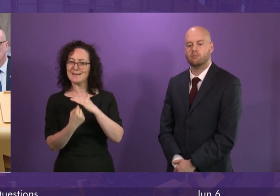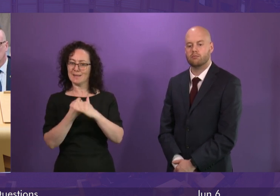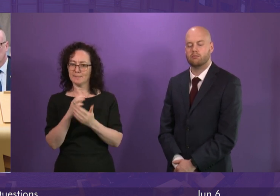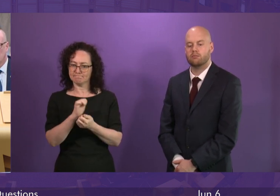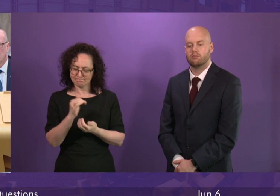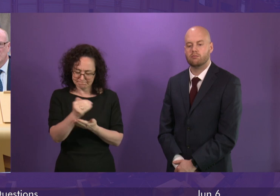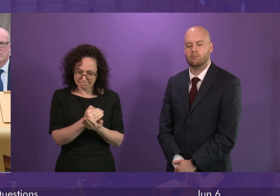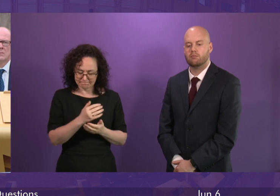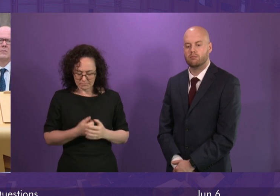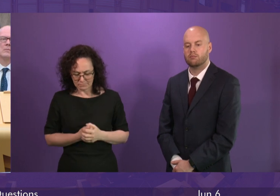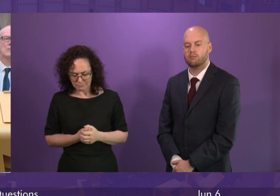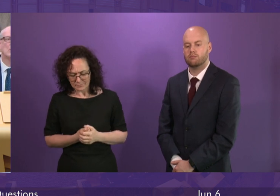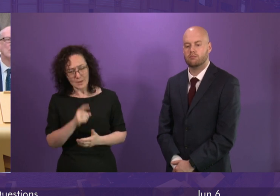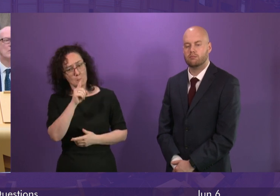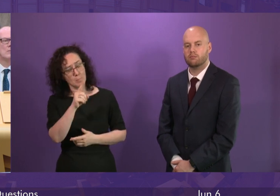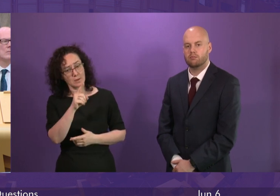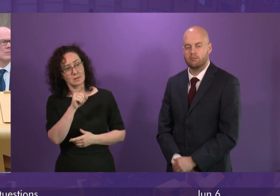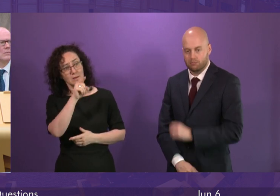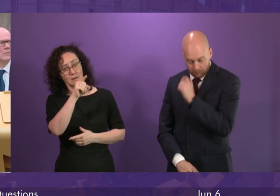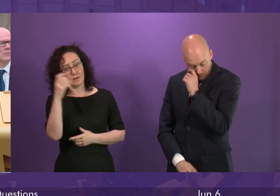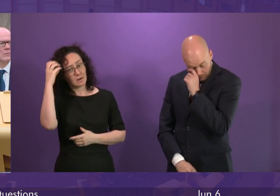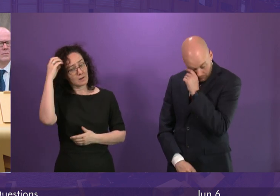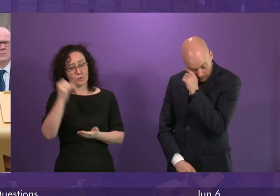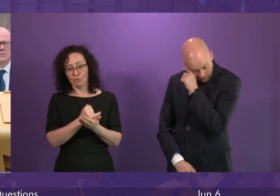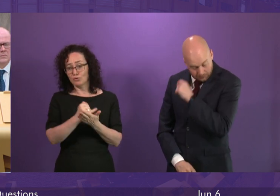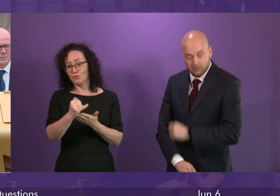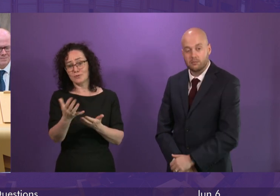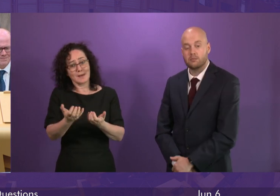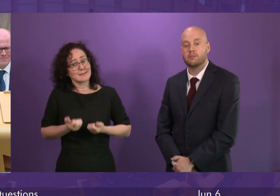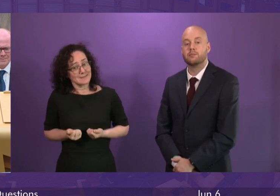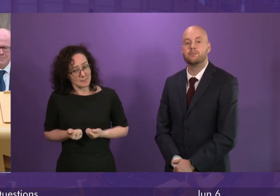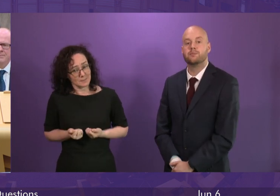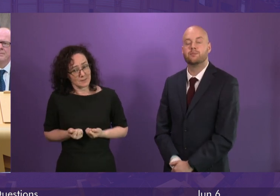the Home Office refused to accept the case for devolving asylum accommodation, financial